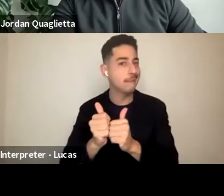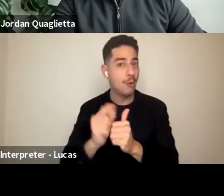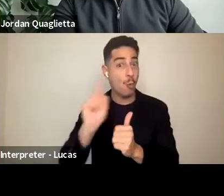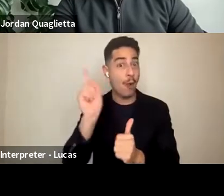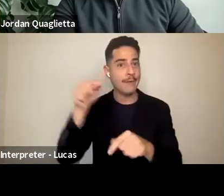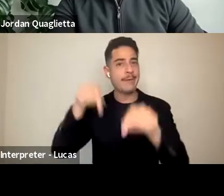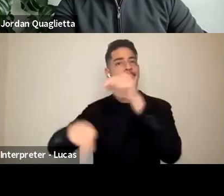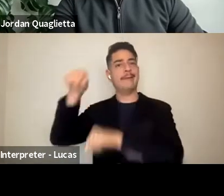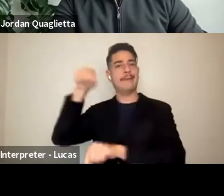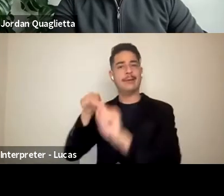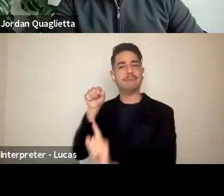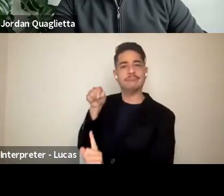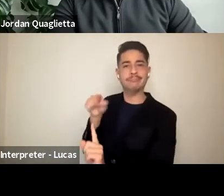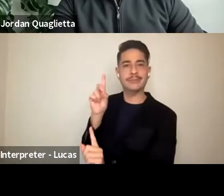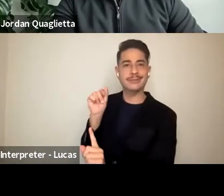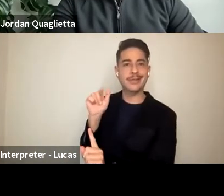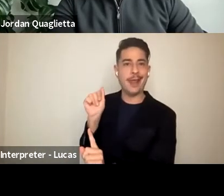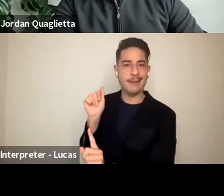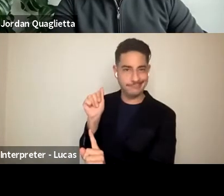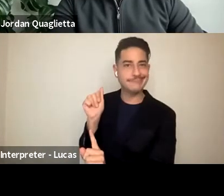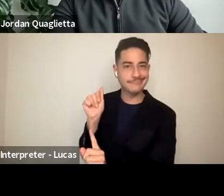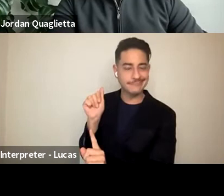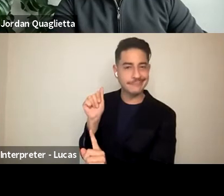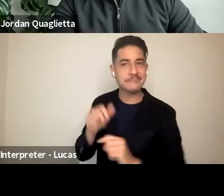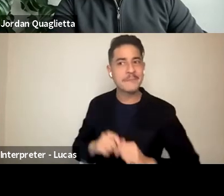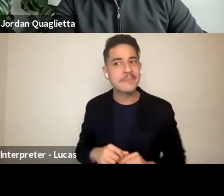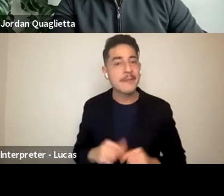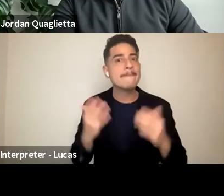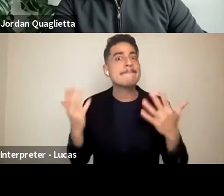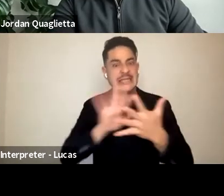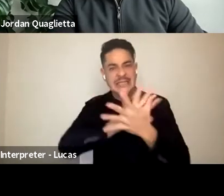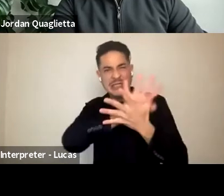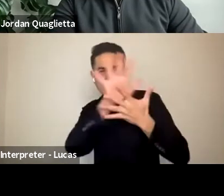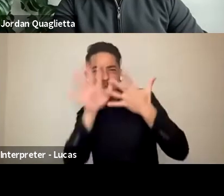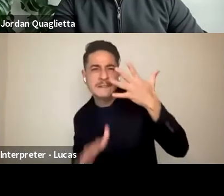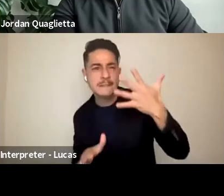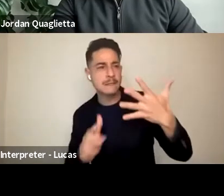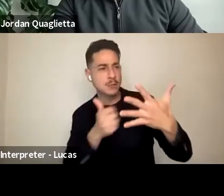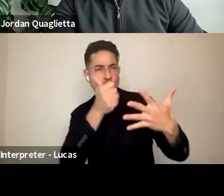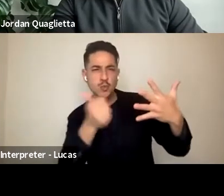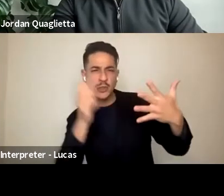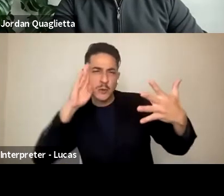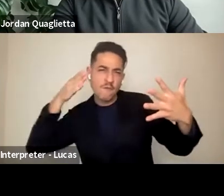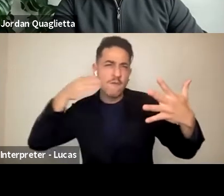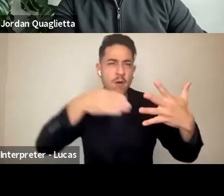data, but then in deciding what to focus on, you really have to go back to those business goals.